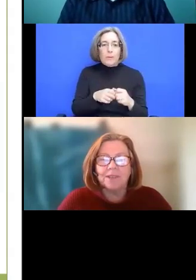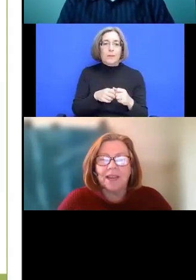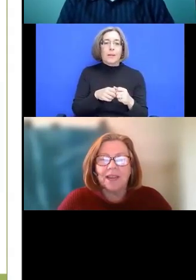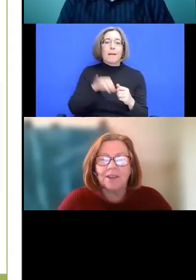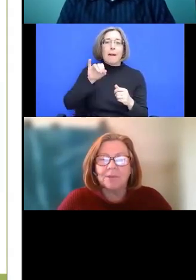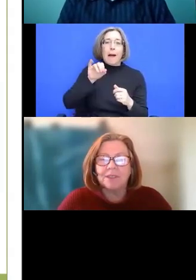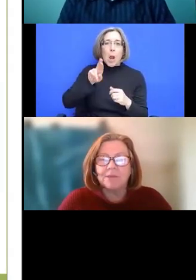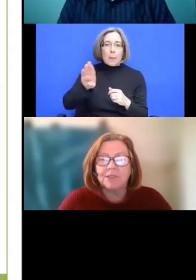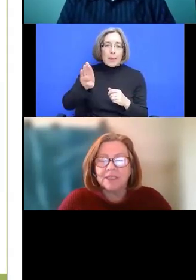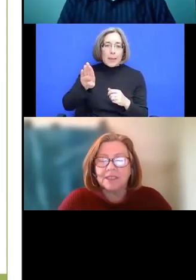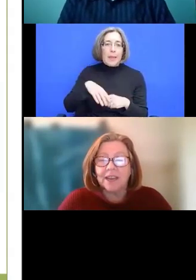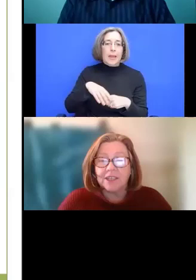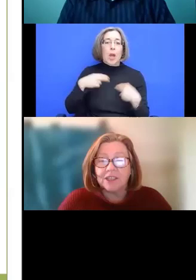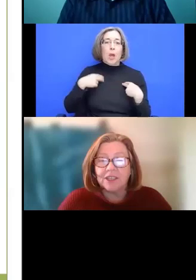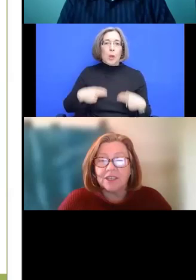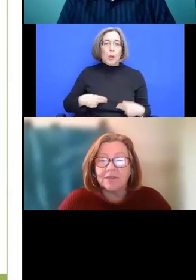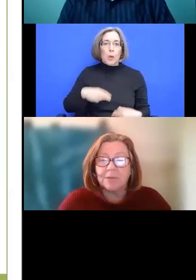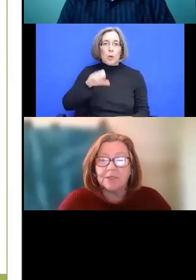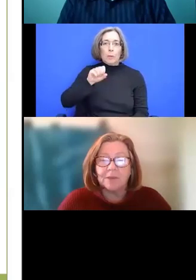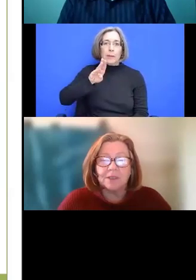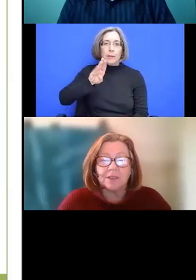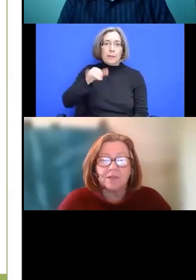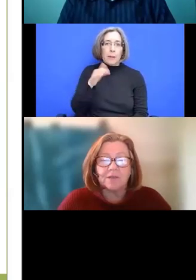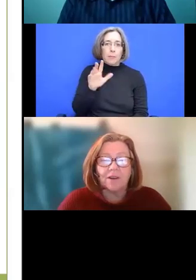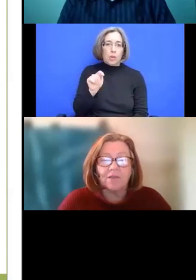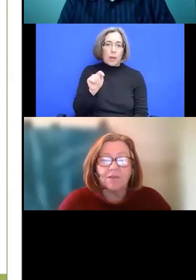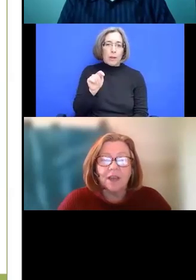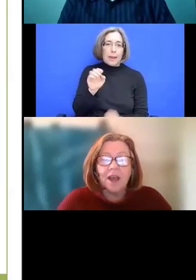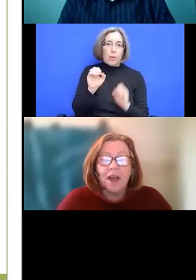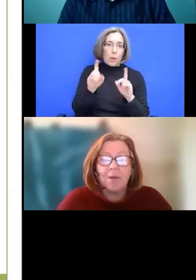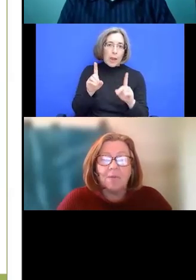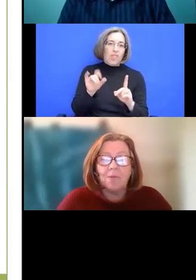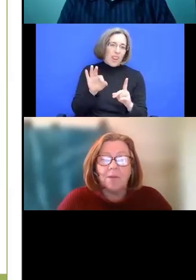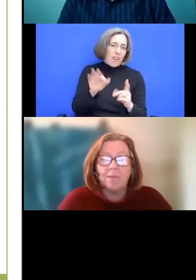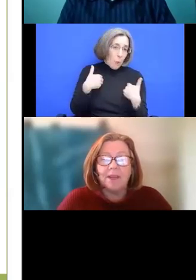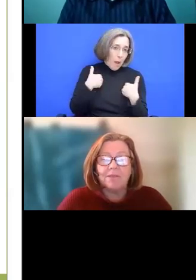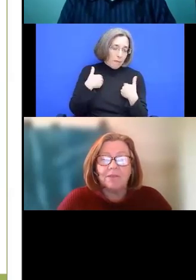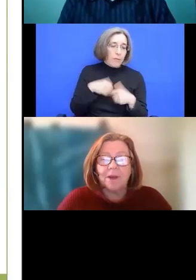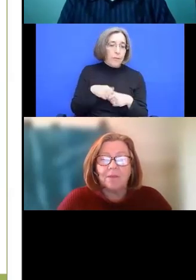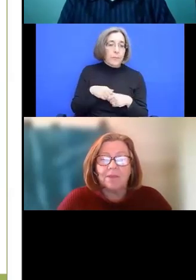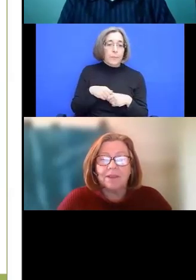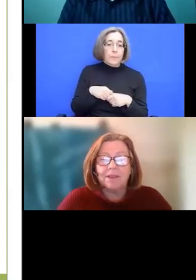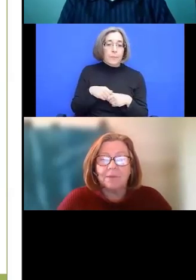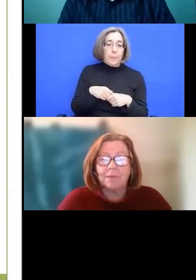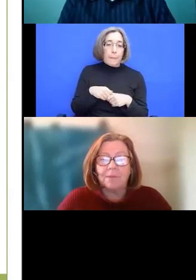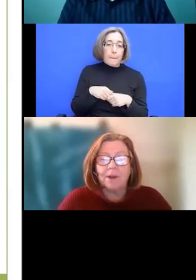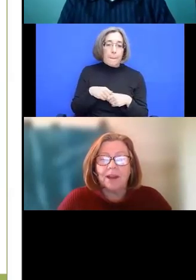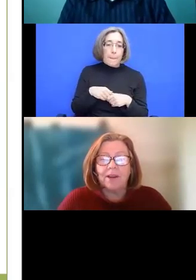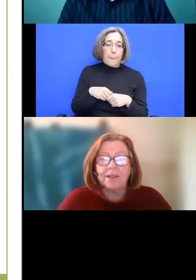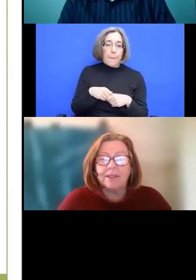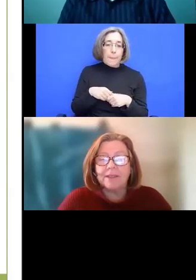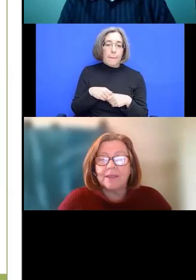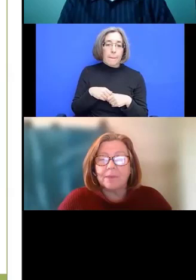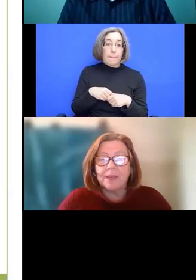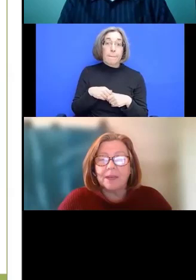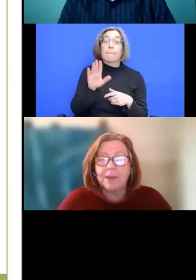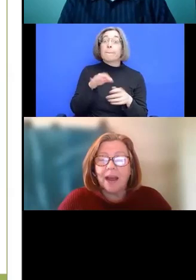and human subjects education if human subjects are involved. One big thing to point out is that the PI